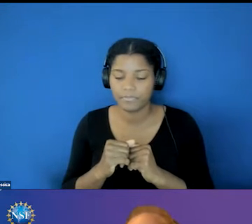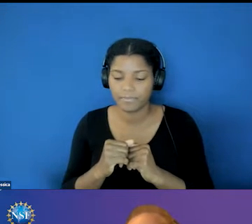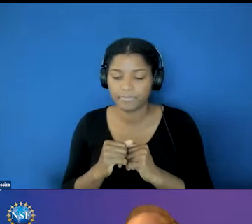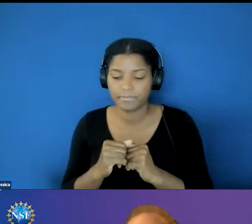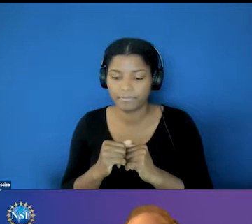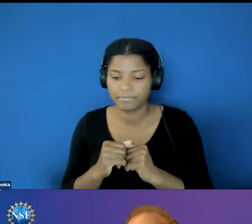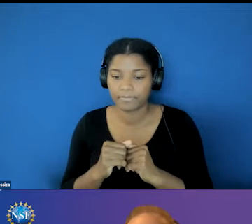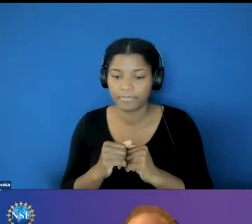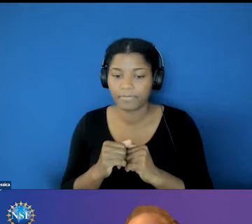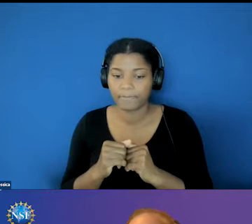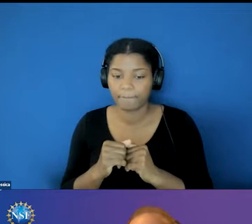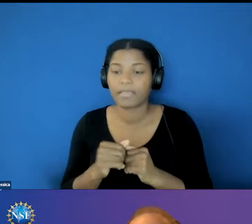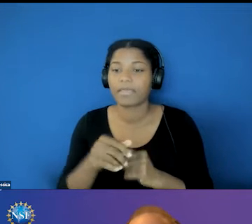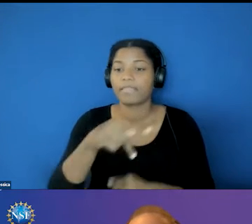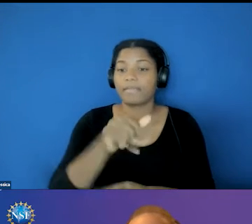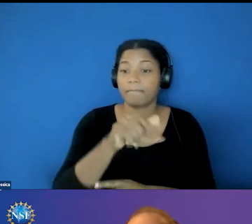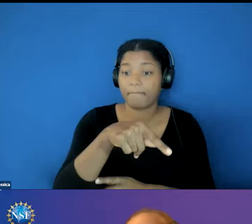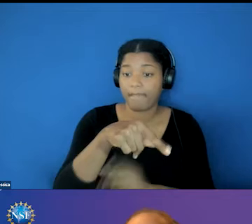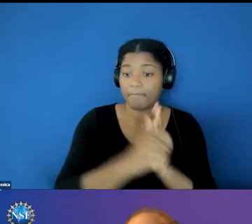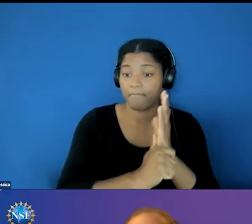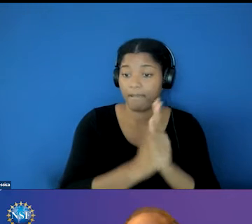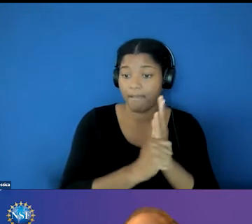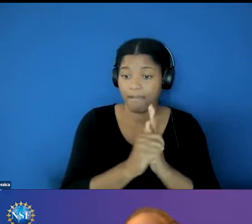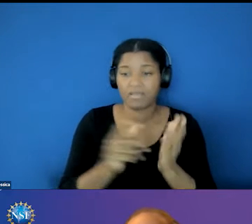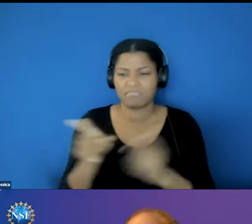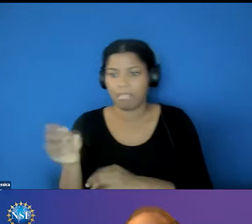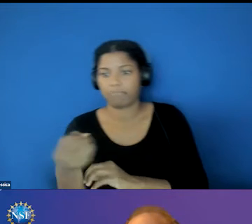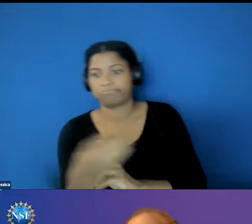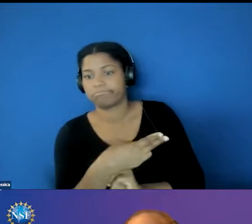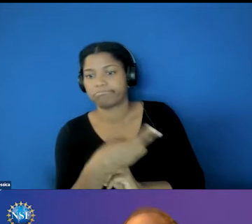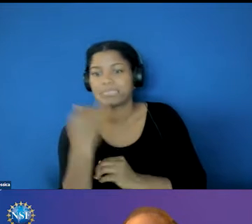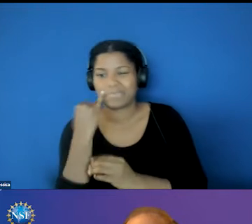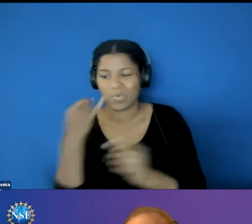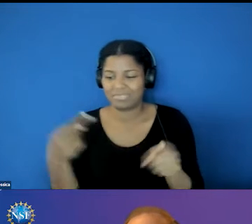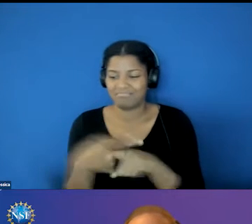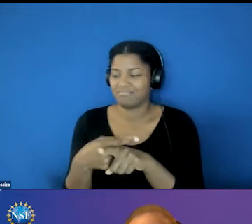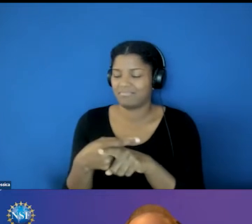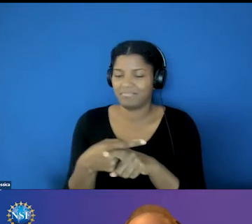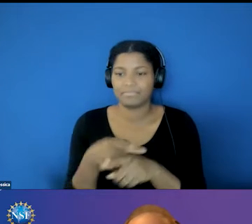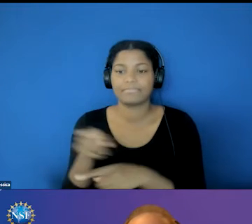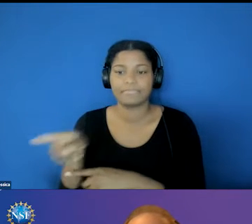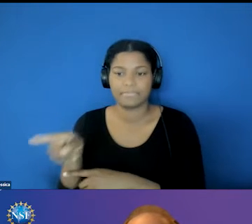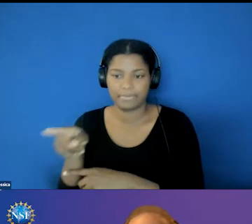guidance in the PAPP Guide, or at least supersede if there's a conflict between a solicitation and the PAPP Guide.